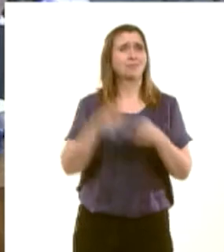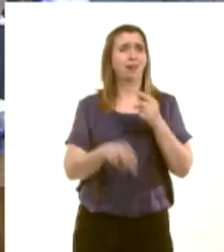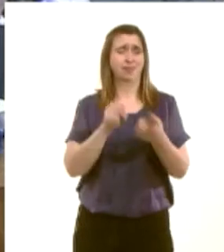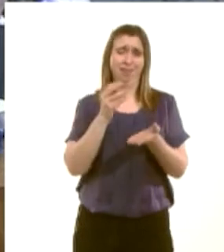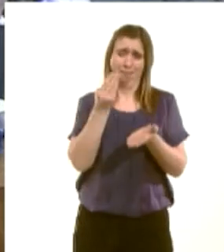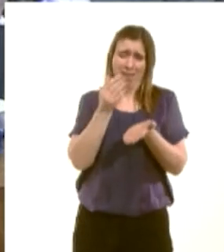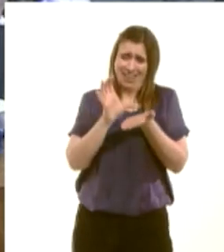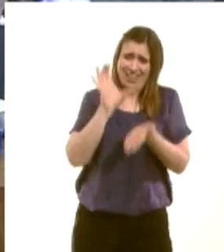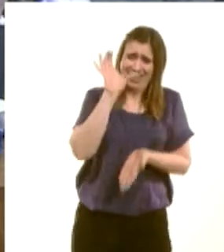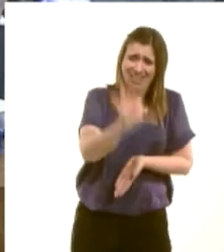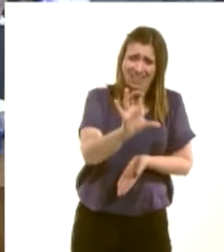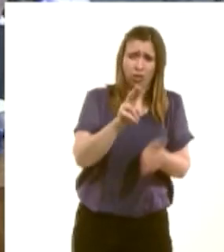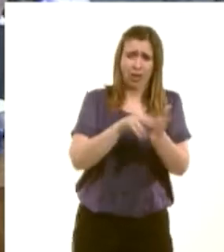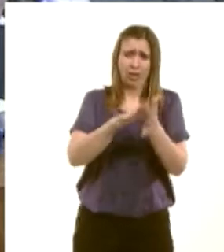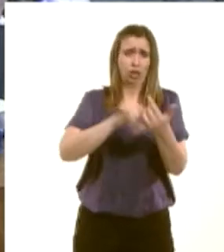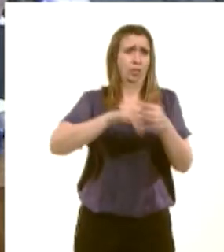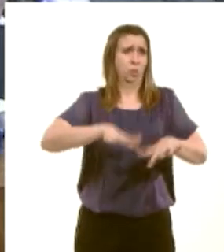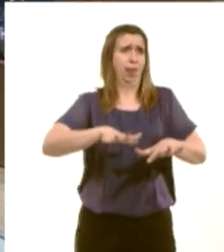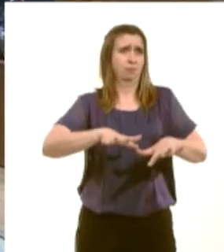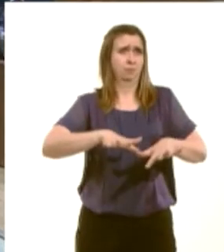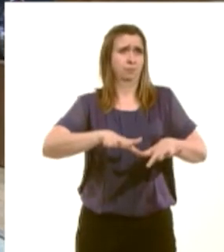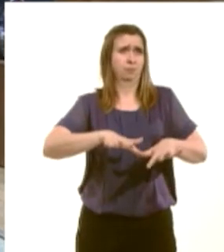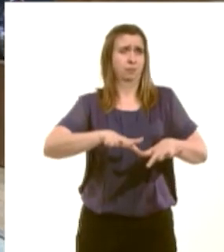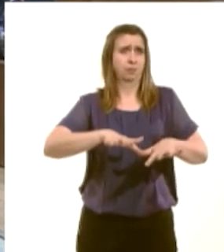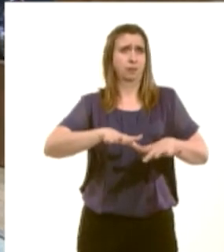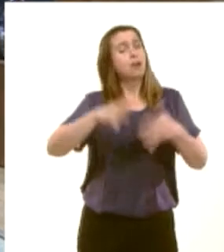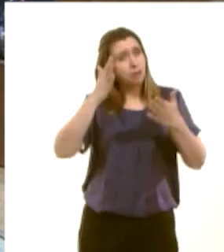to the national health serviceóreal-terms decreases, of course, that have not taken